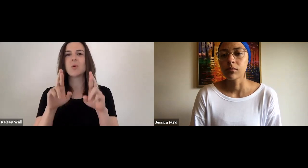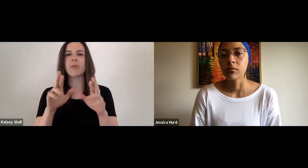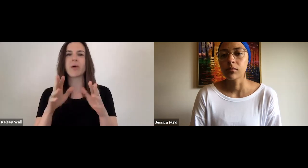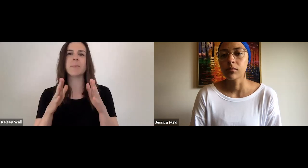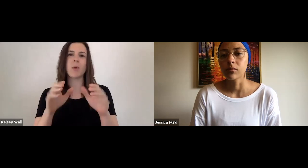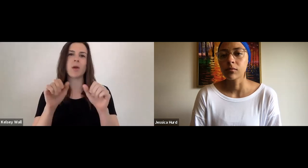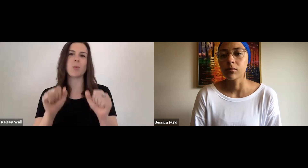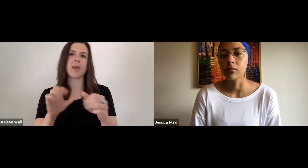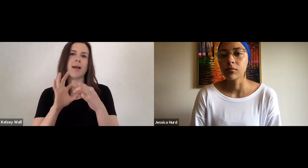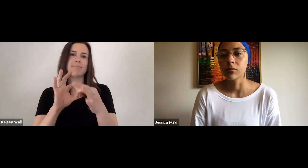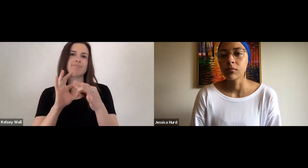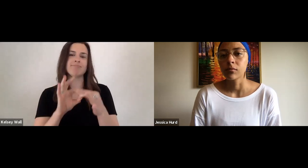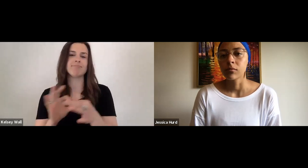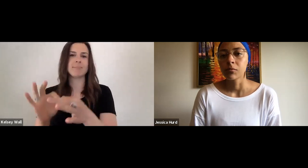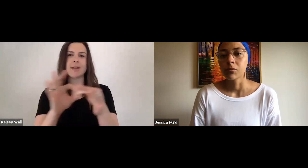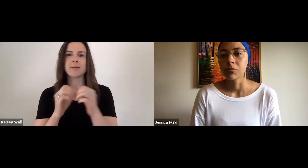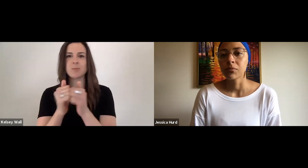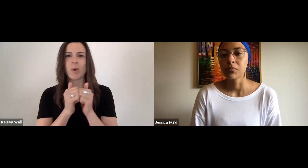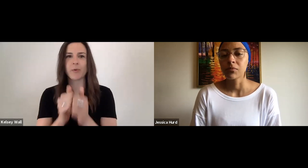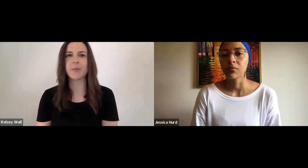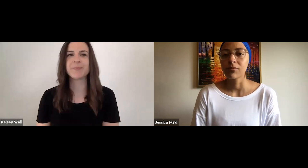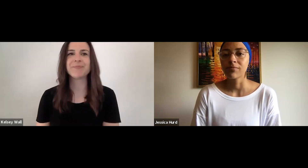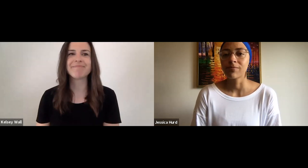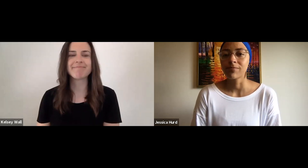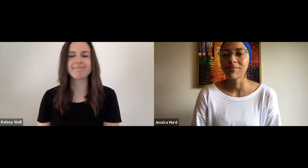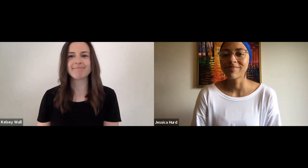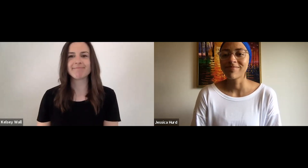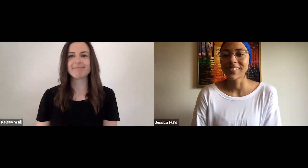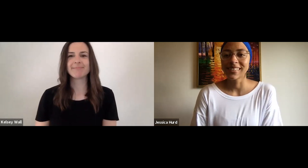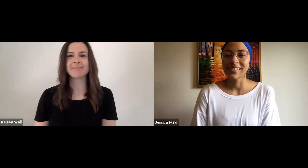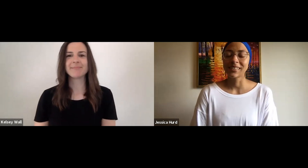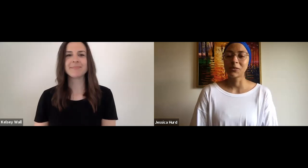we can practice some of these things, these strategies that we have, and they'll help you.